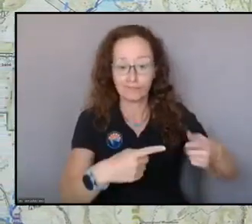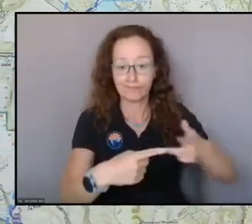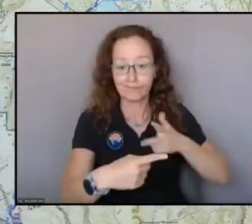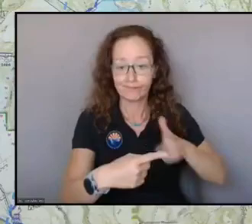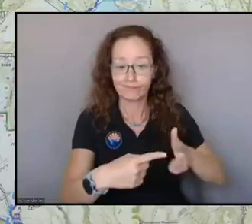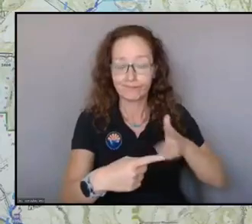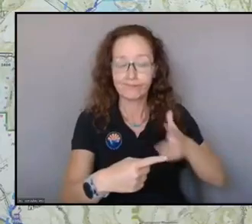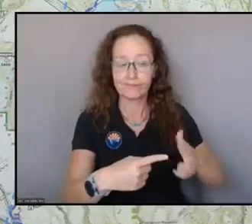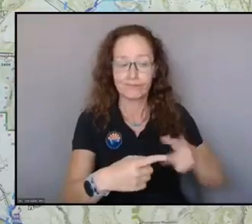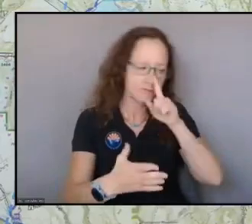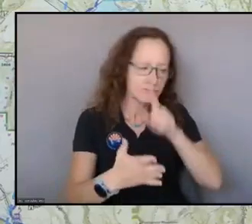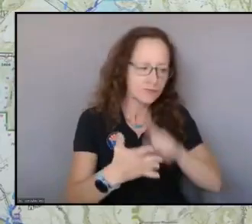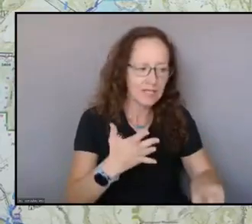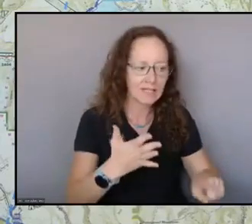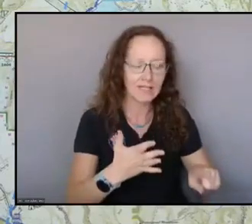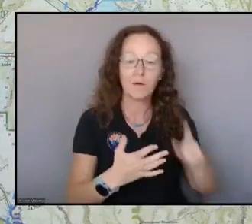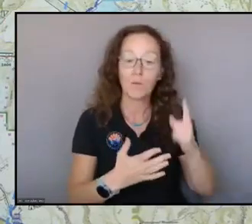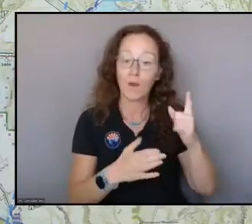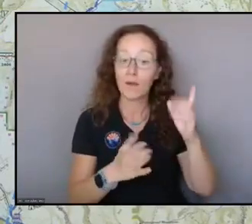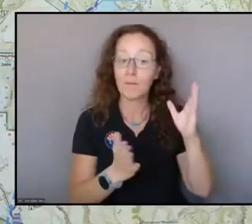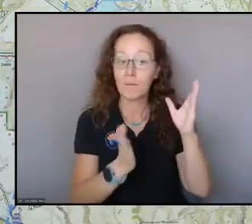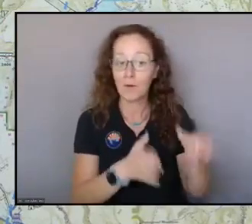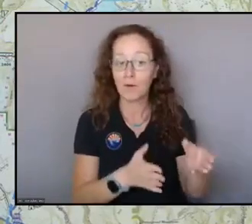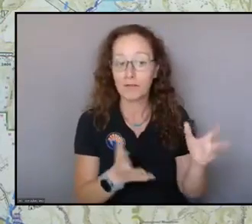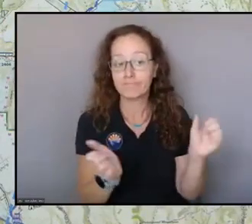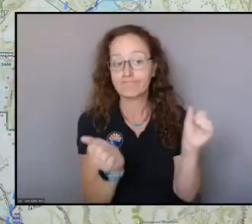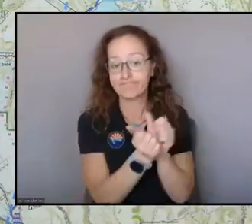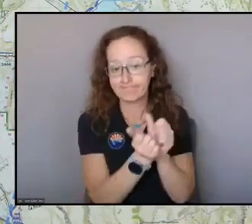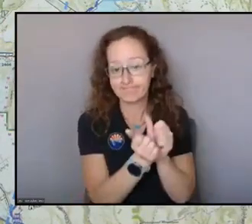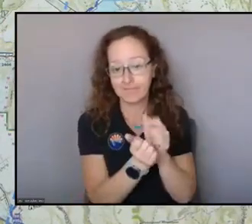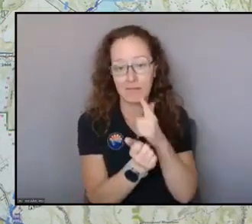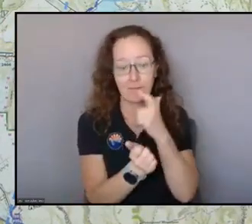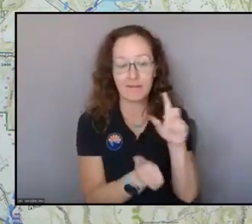THE SHERIFF HAD A CHECKPOINT LAST NIGHT.